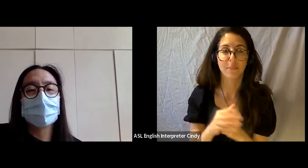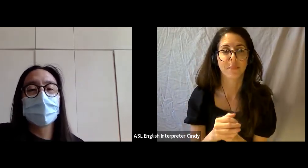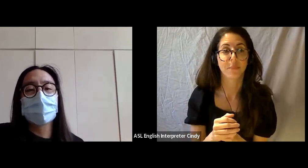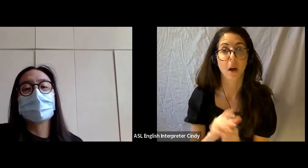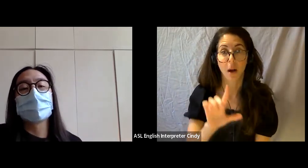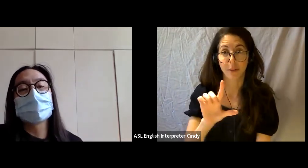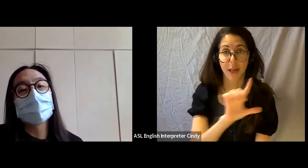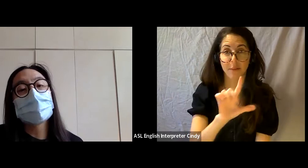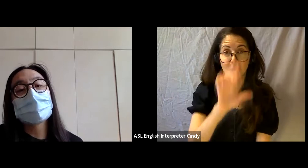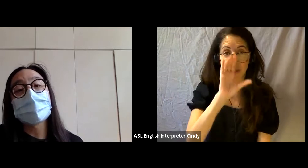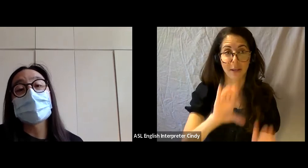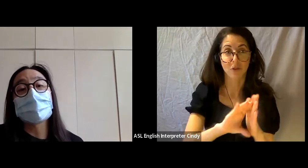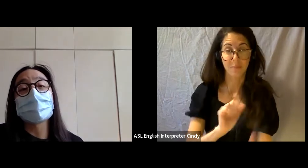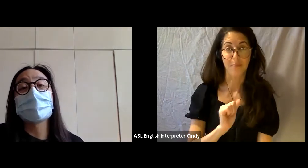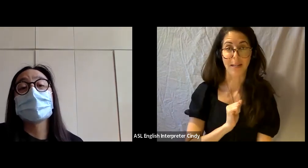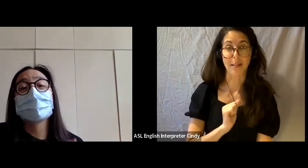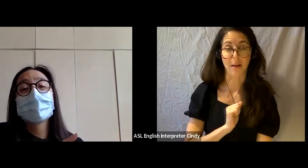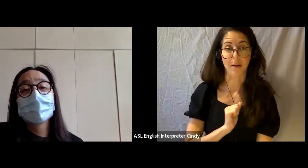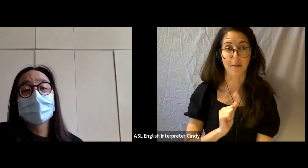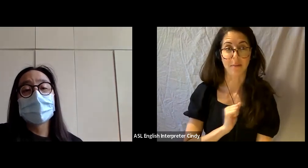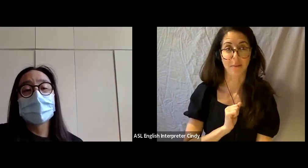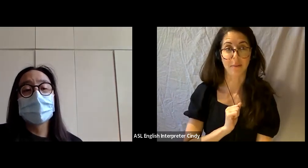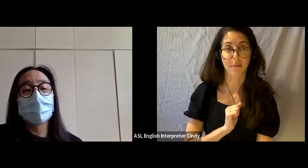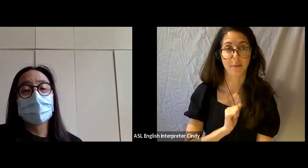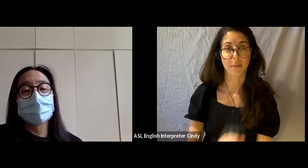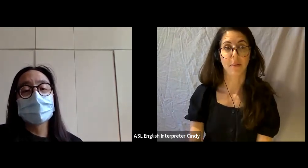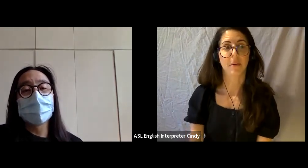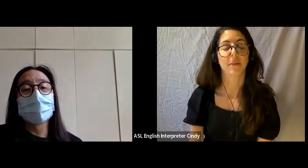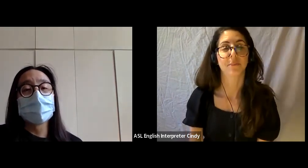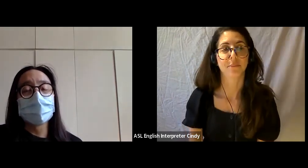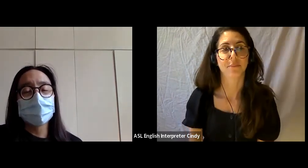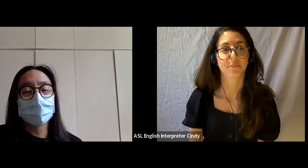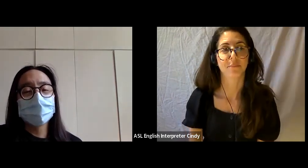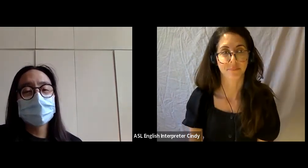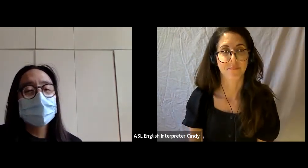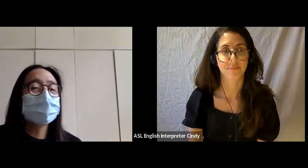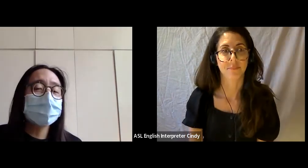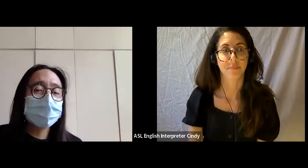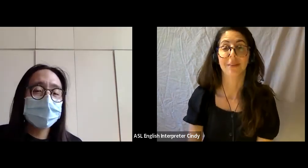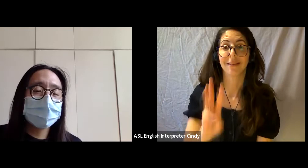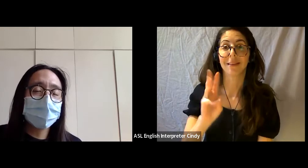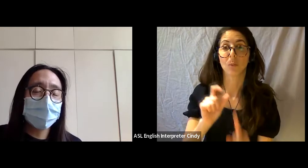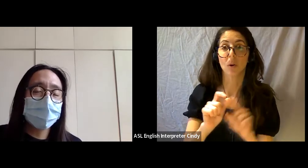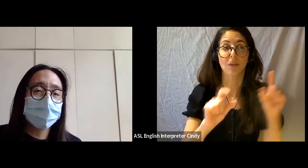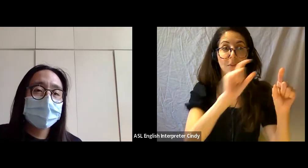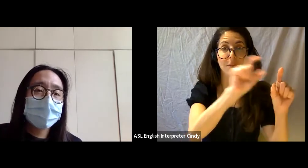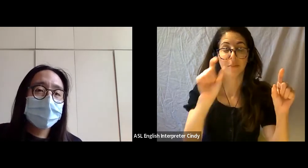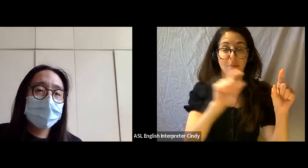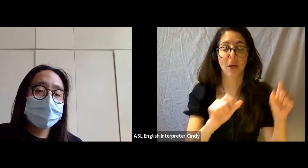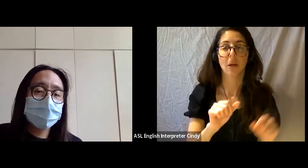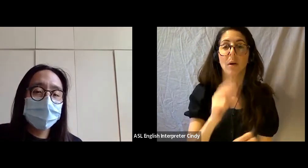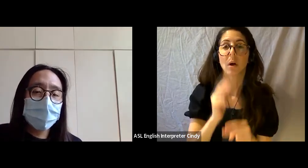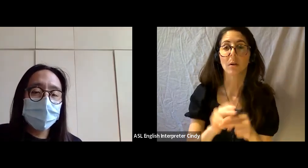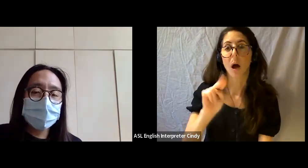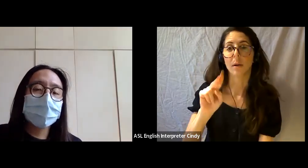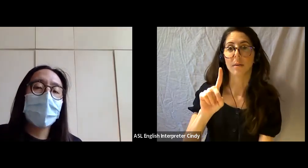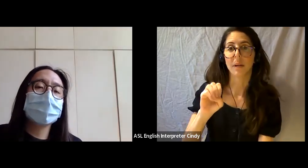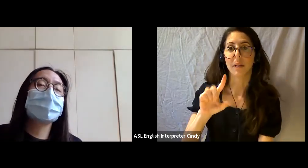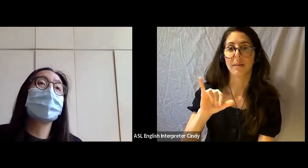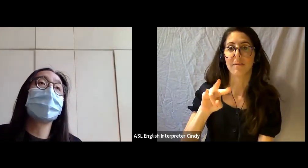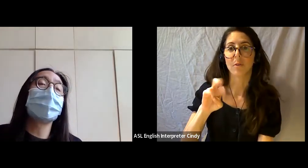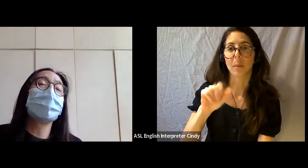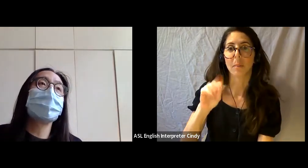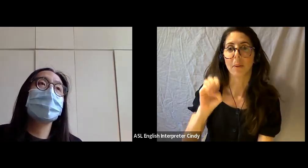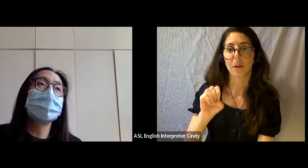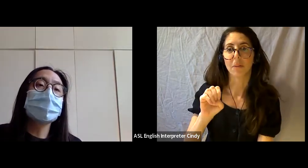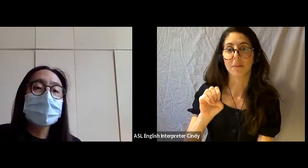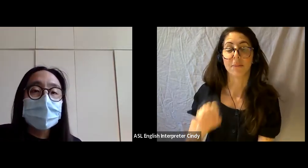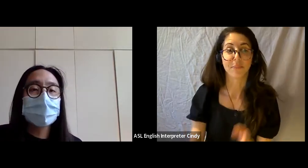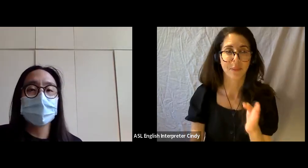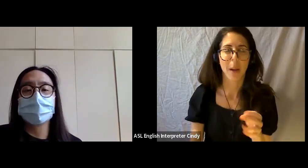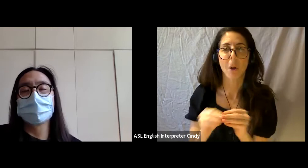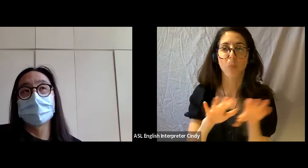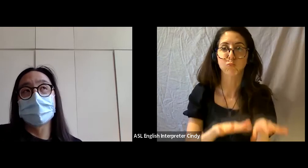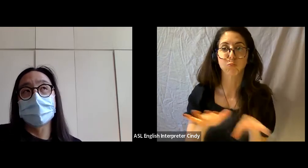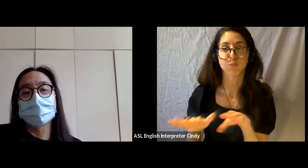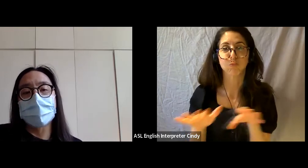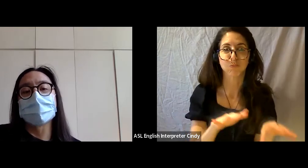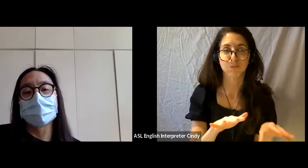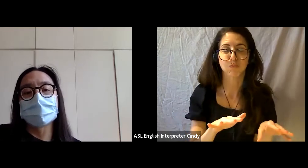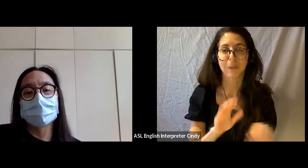I’ve got on the left a photo of myself standing in front of 6 words that say undeliverable. And essentially these are some of our more relaxed installation guidelines